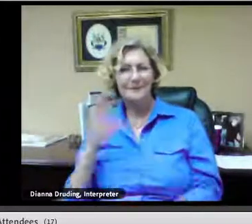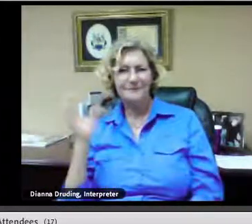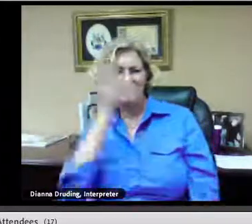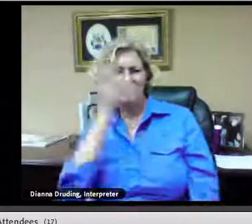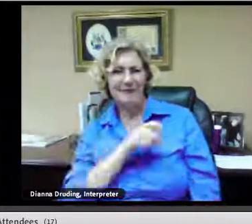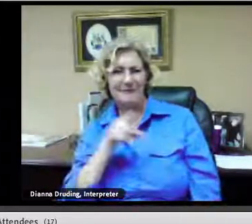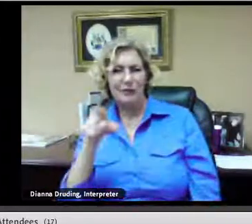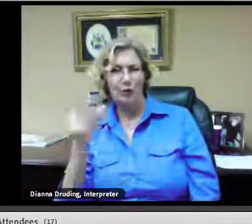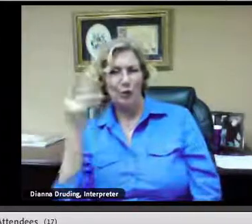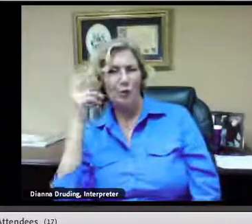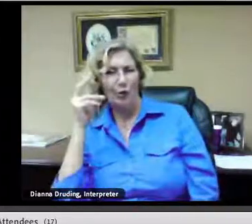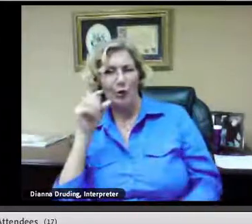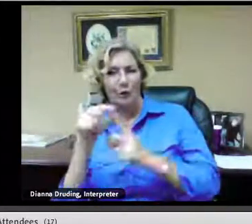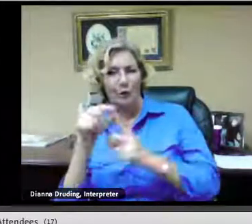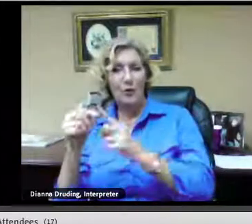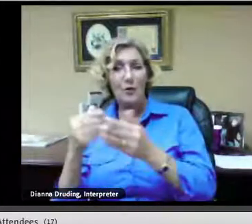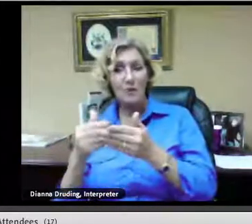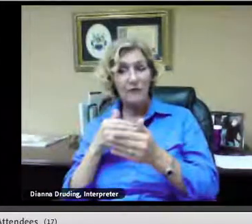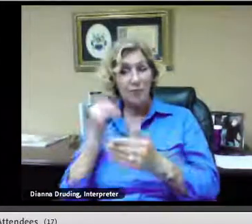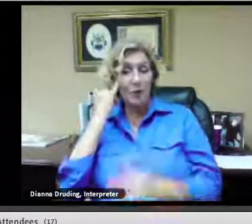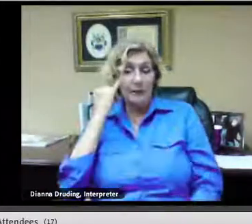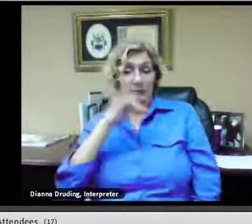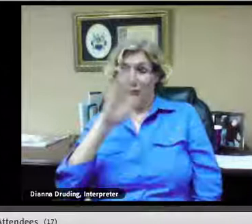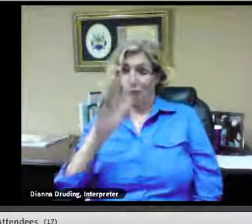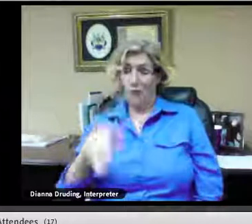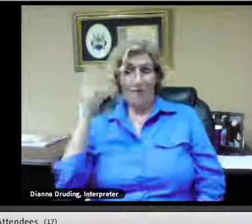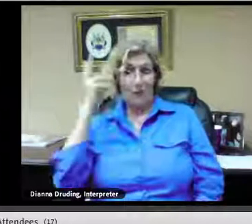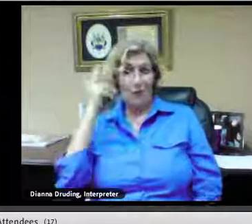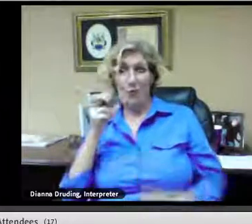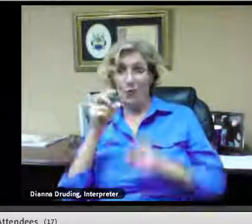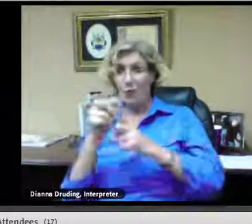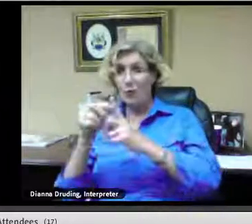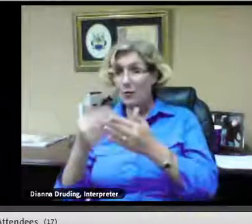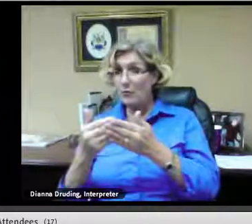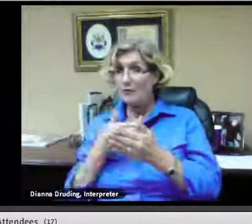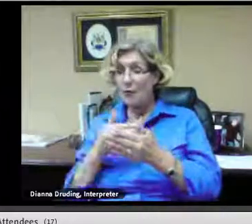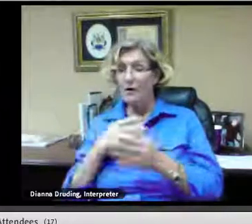I highly recommend you start digging into this because this is a huge,